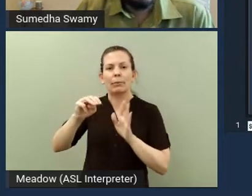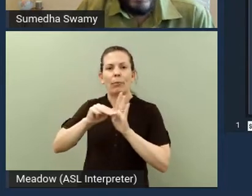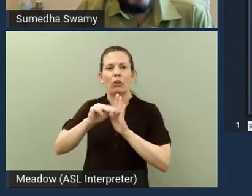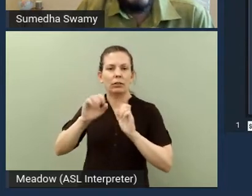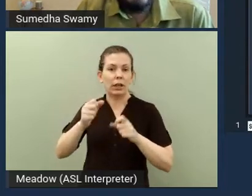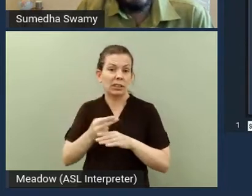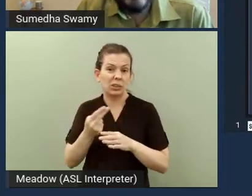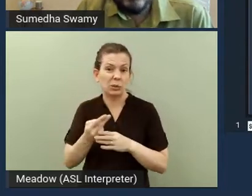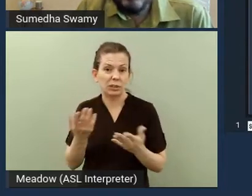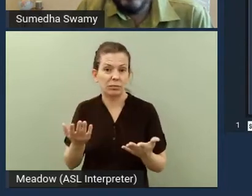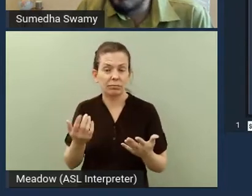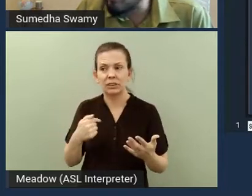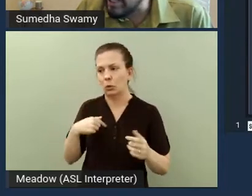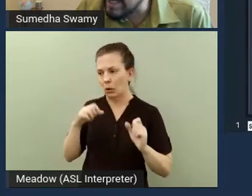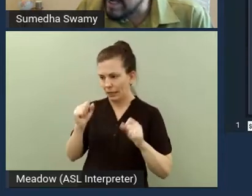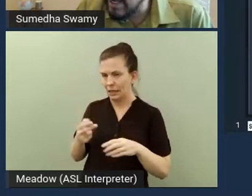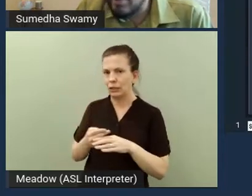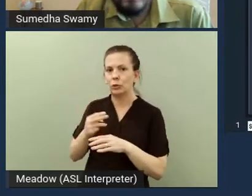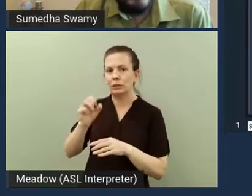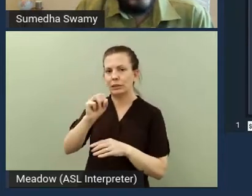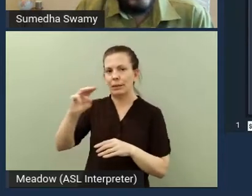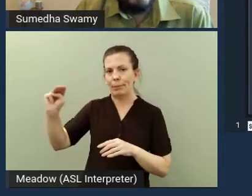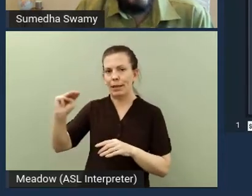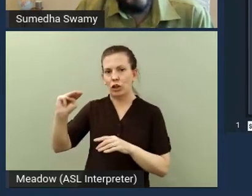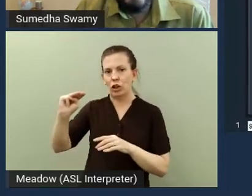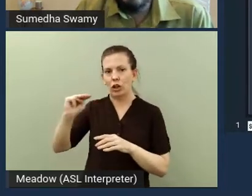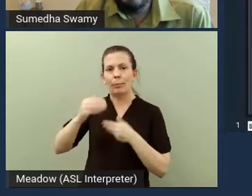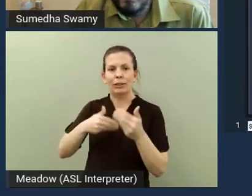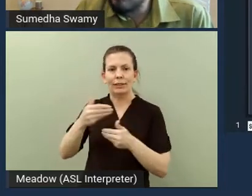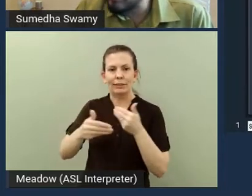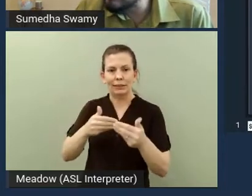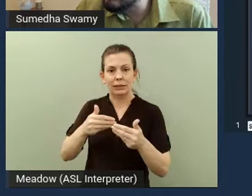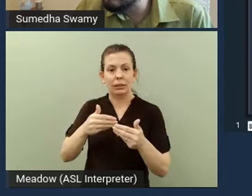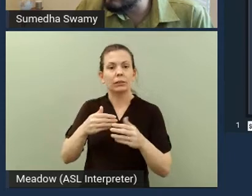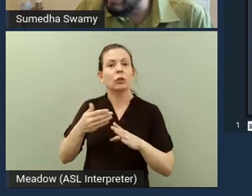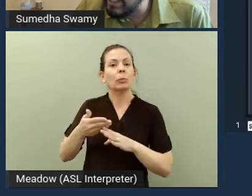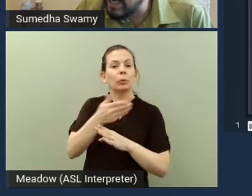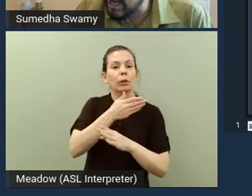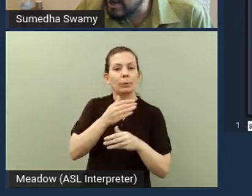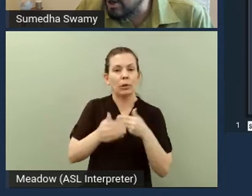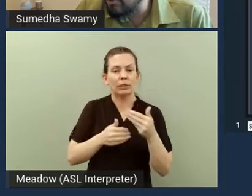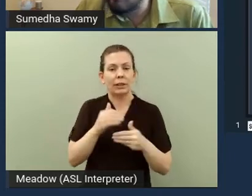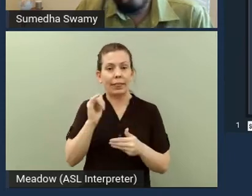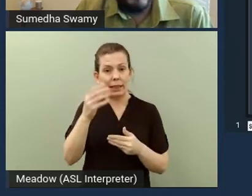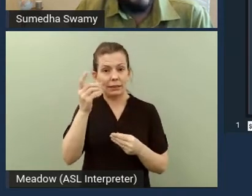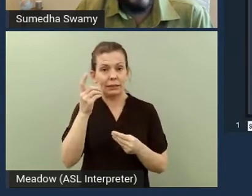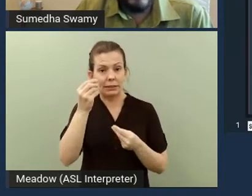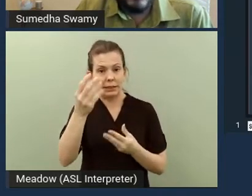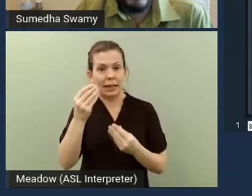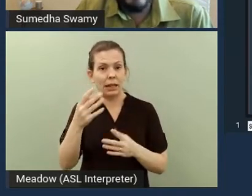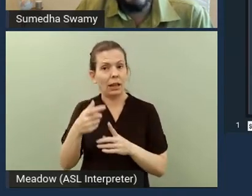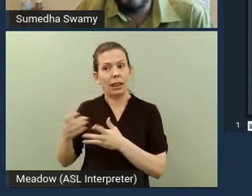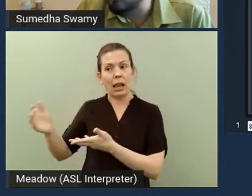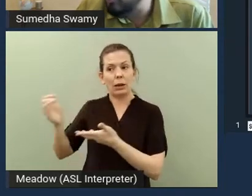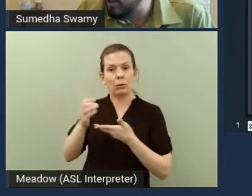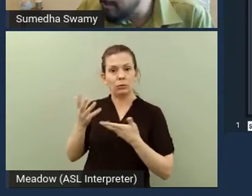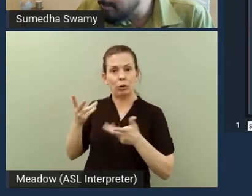So, I can use SageMaker processing in order to pre-process the data that I retrieved from the EMR cluster locally.